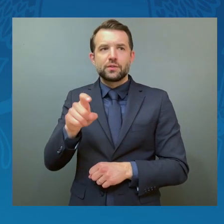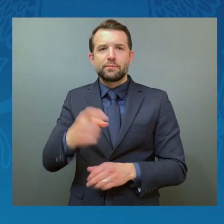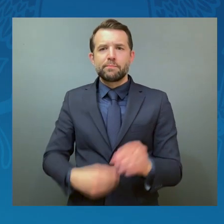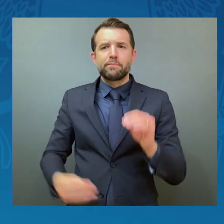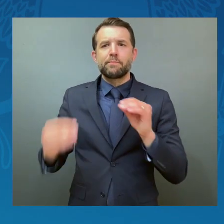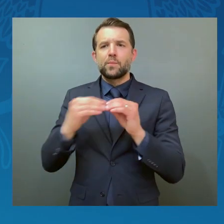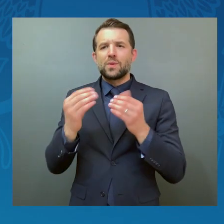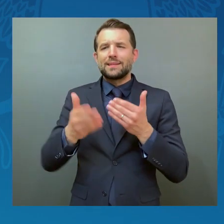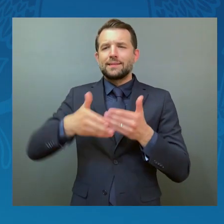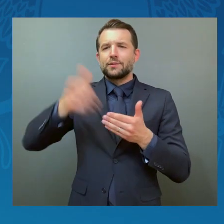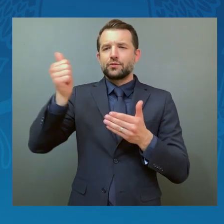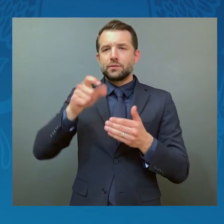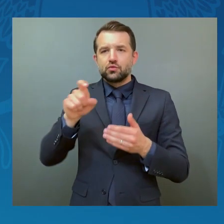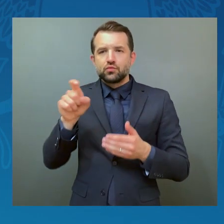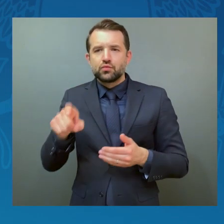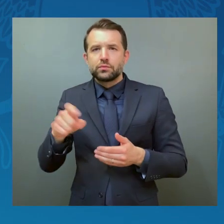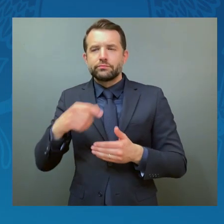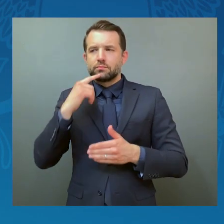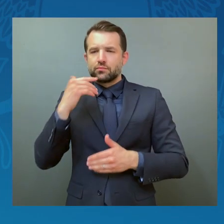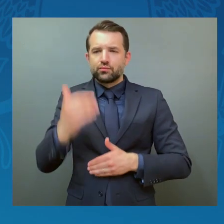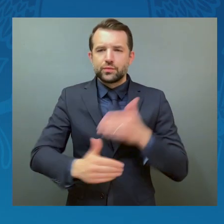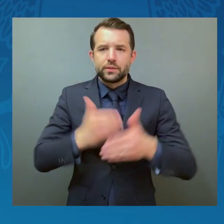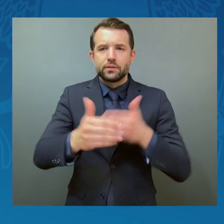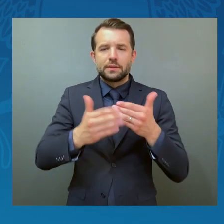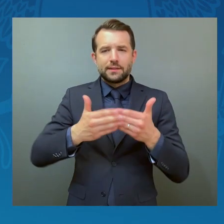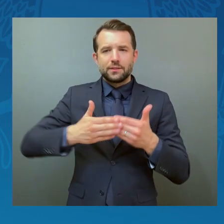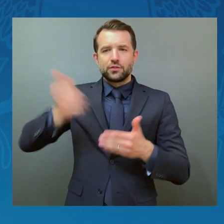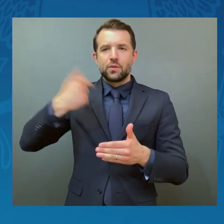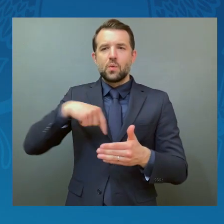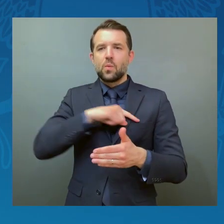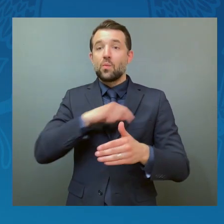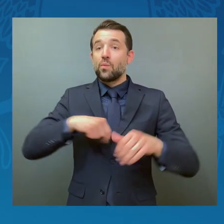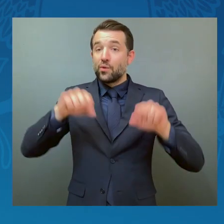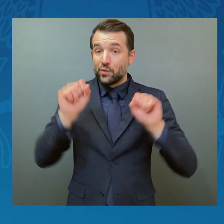And we have the ability to do that. So part of what they are doing is offering a new,